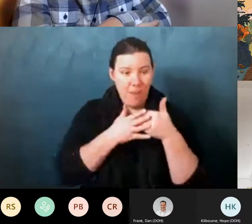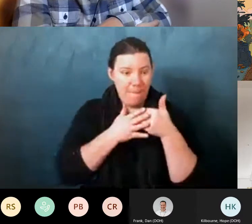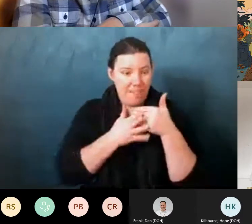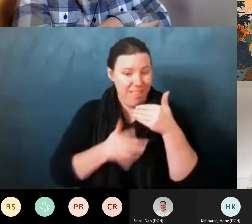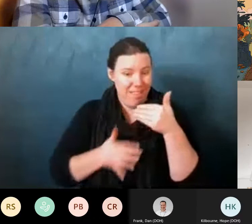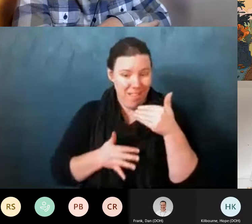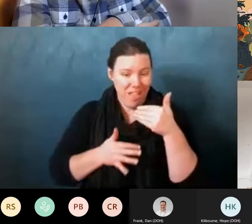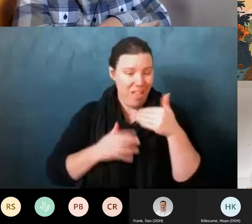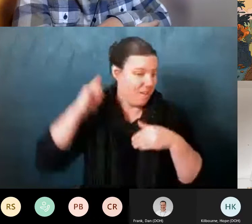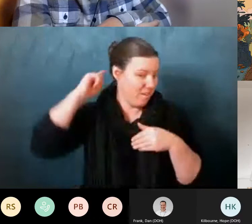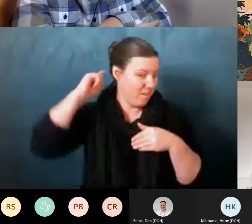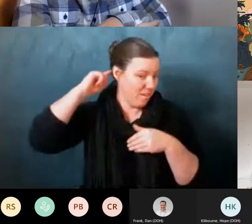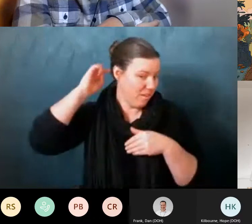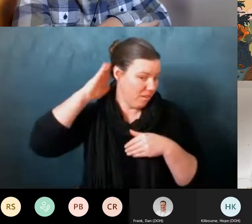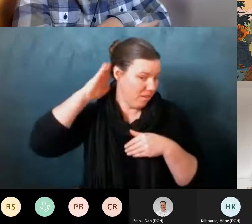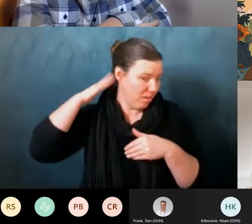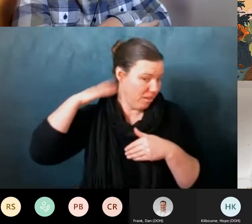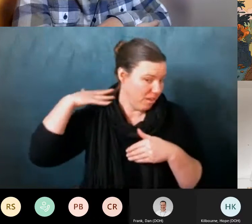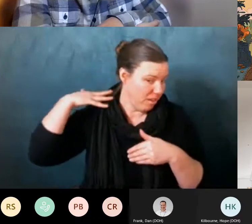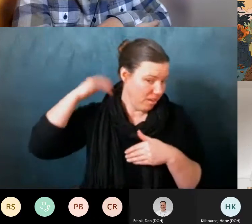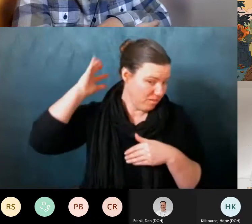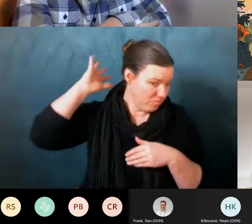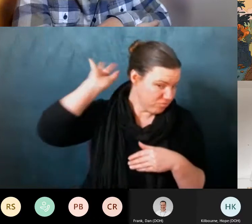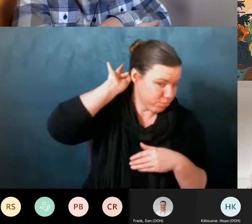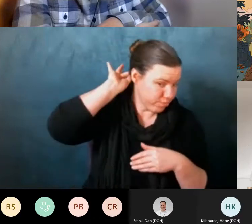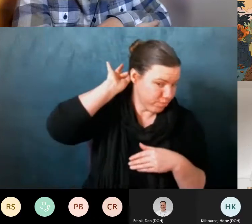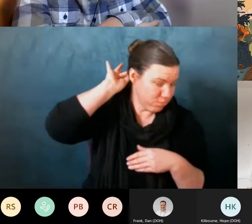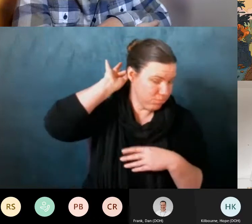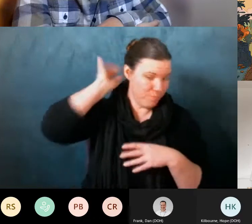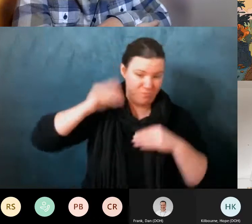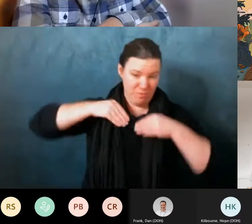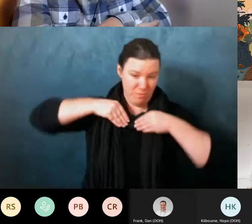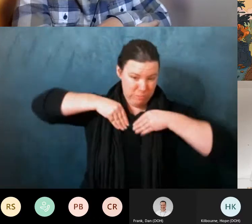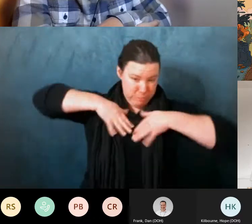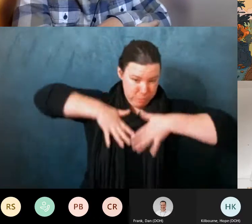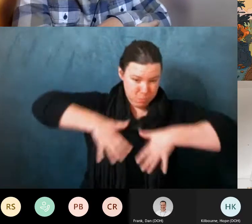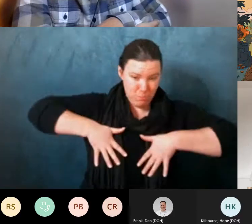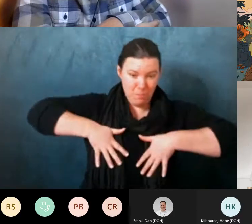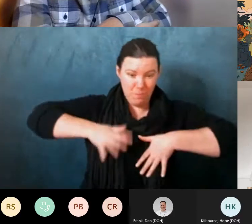They didn't wrap me up enough. They literally sent me of the room, I was dizzy because of how much blood I lost,